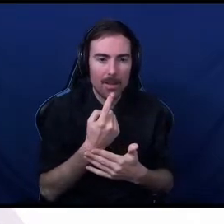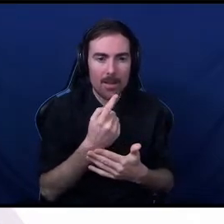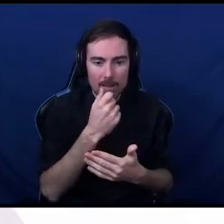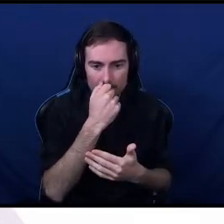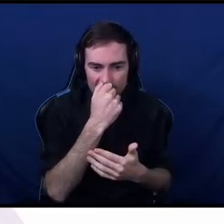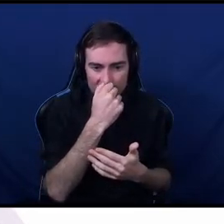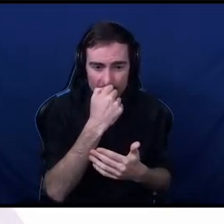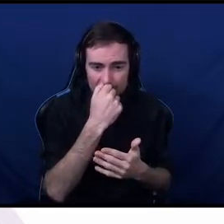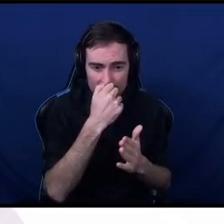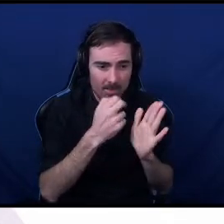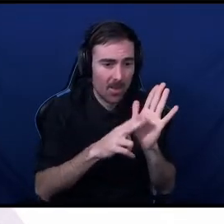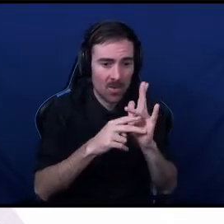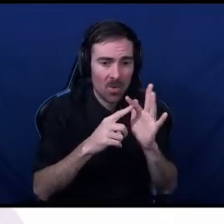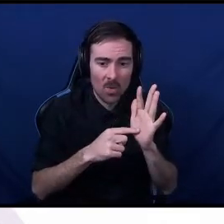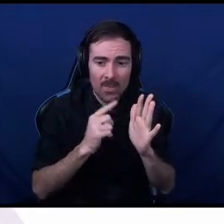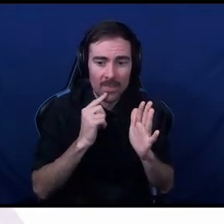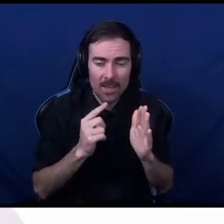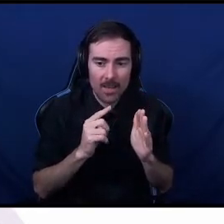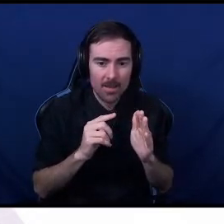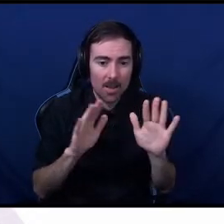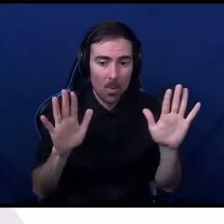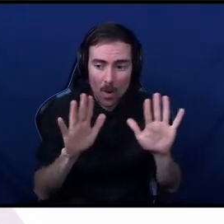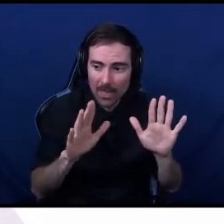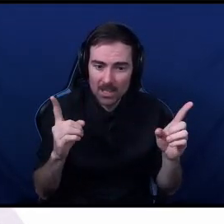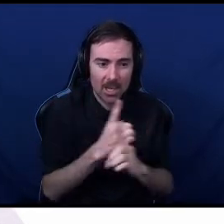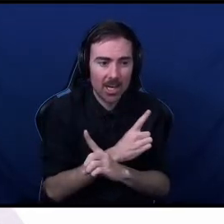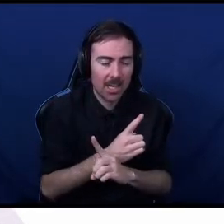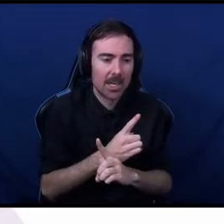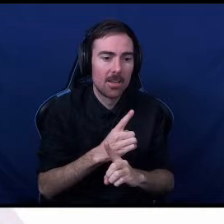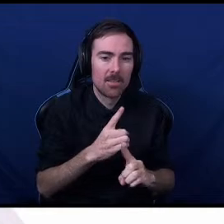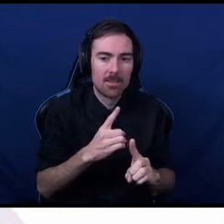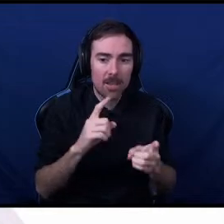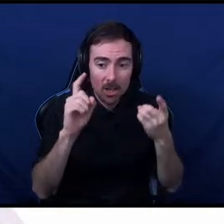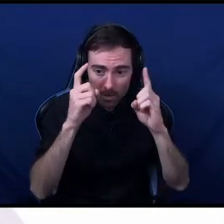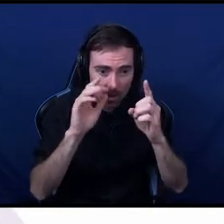like, we're still dealing with climate change, we're still dealing with kind of concerns around mass migration, why are